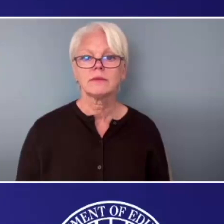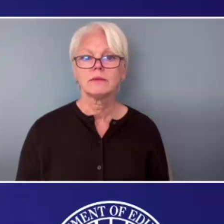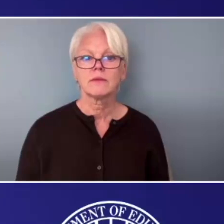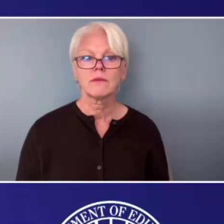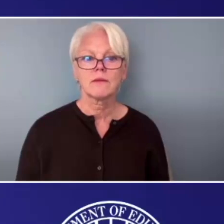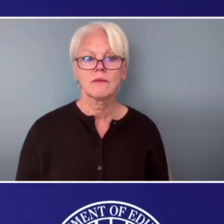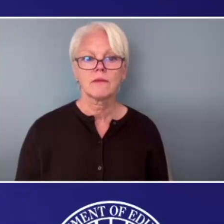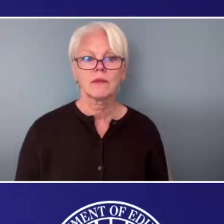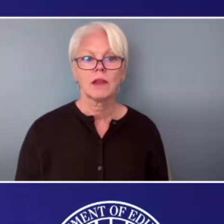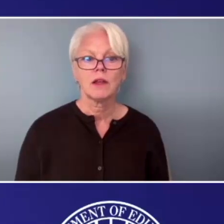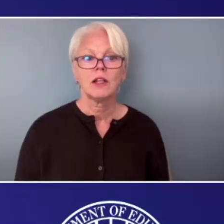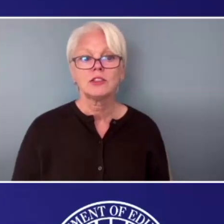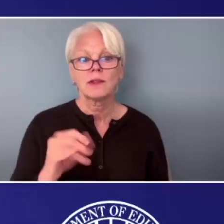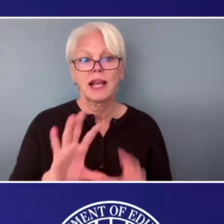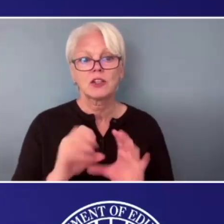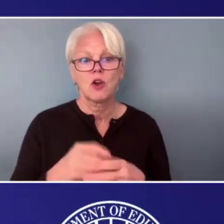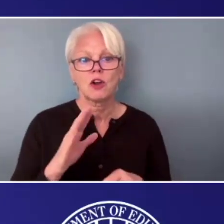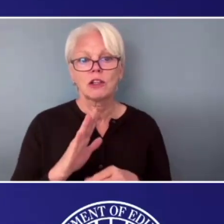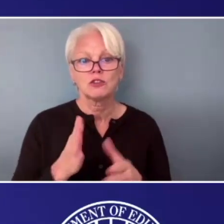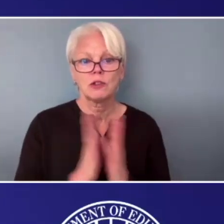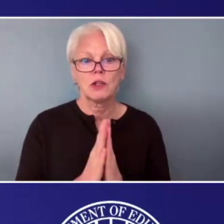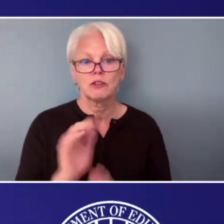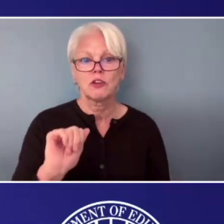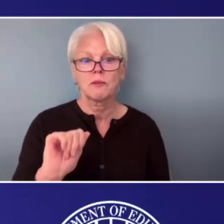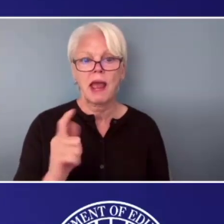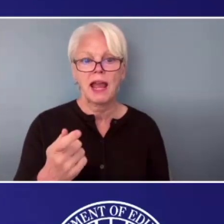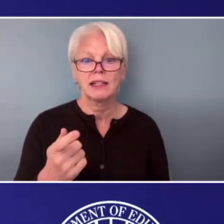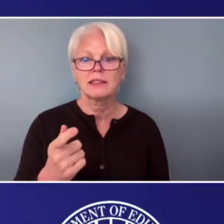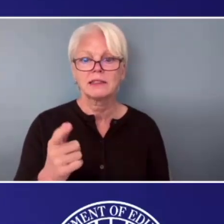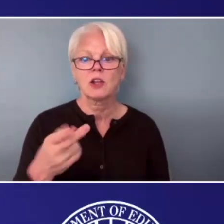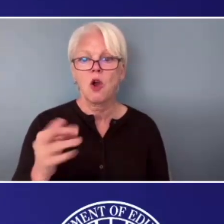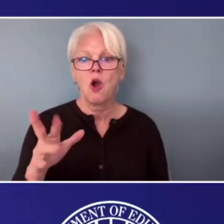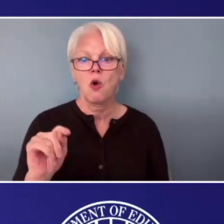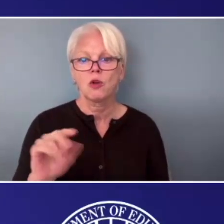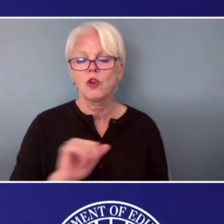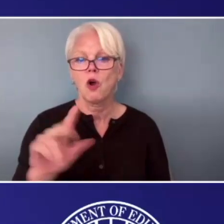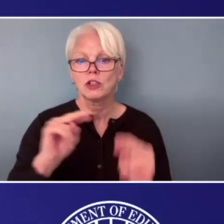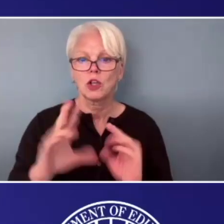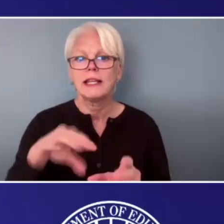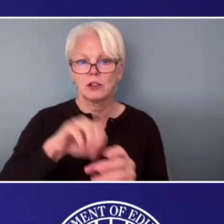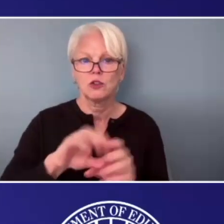So that's a caucus request from Alex Holt. All negotiators, including the Department. So I would then ask the public to please